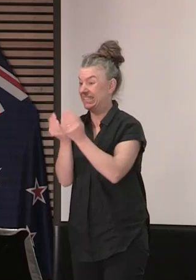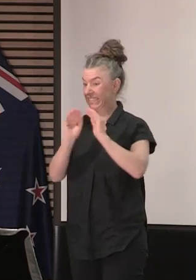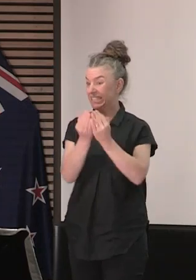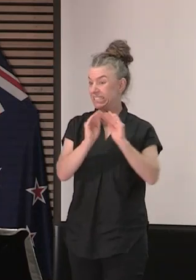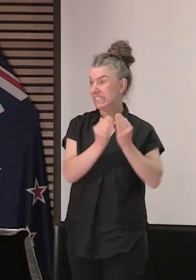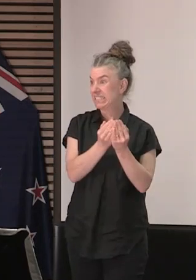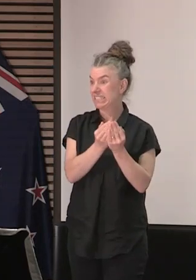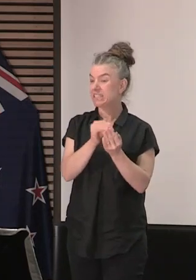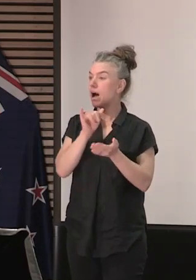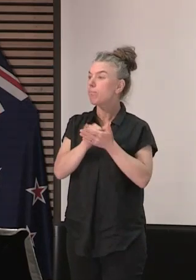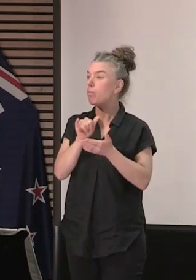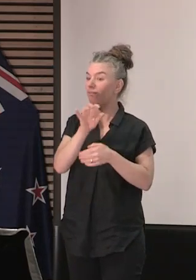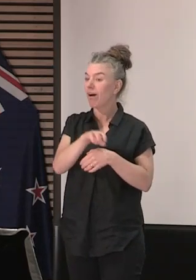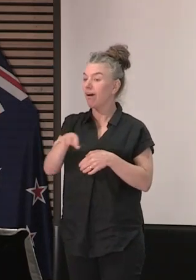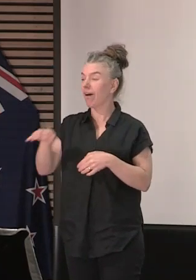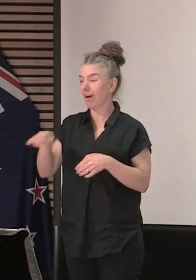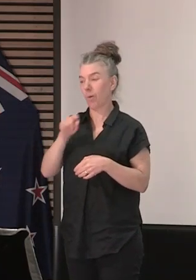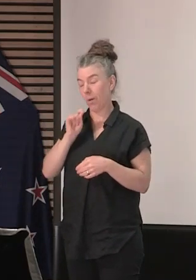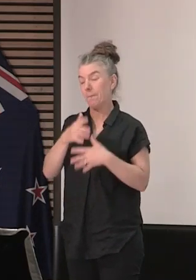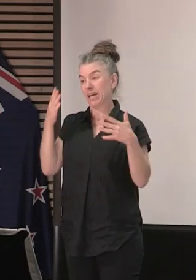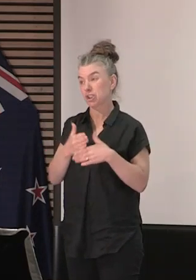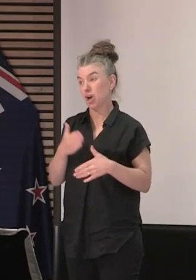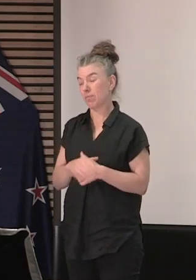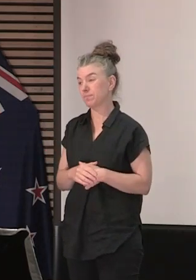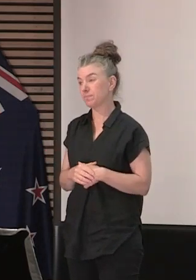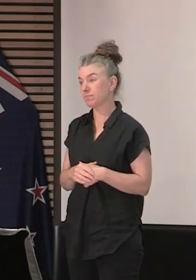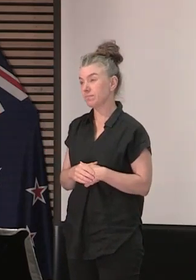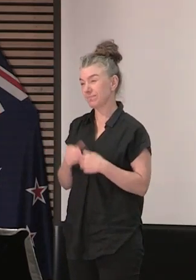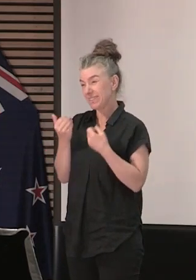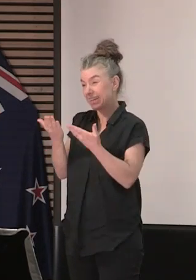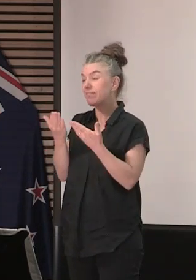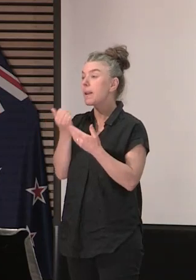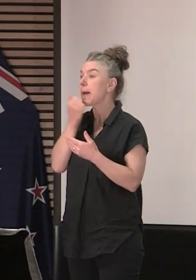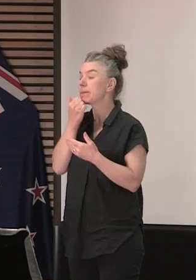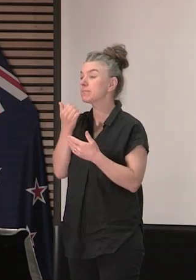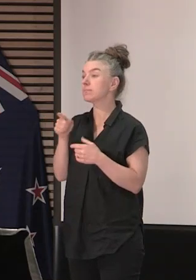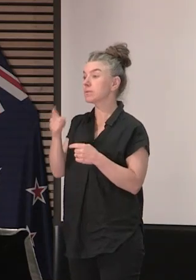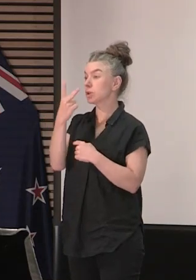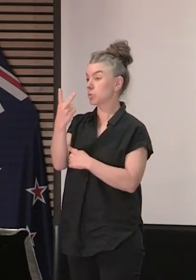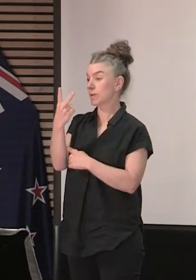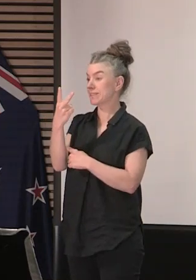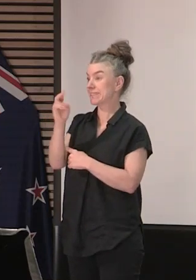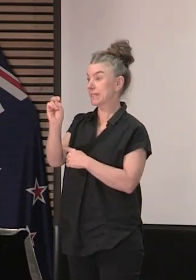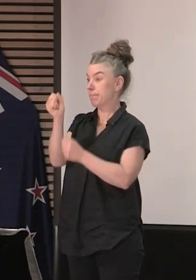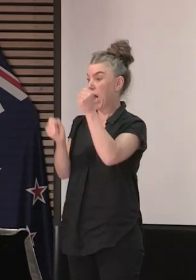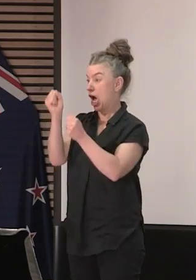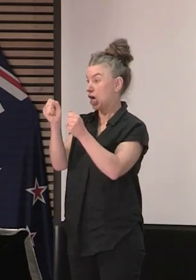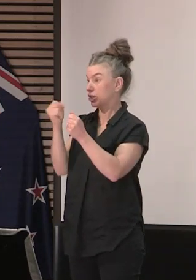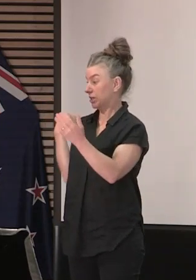Forcontext - nearly 40, 000 NewZealanders have returned homesince 20 March when we closedthe